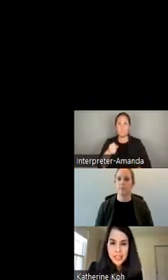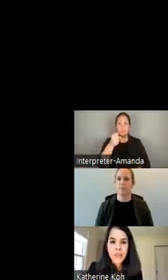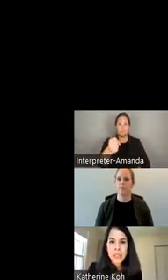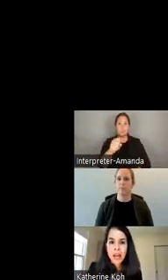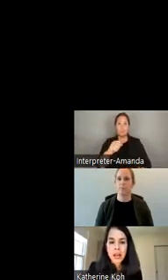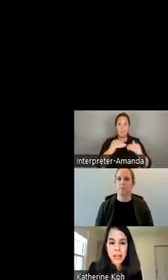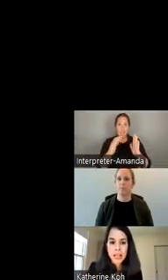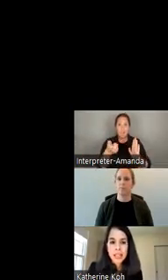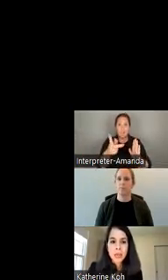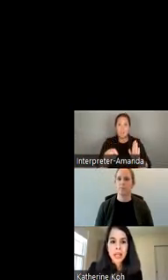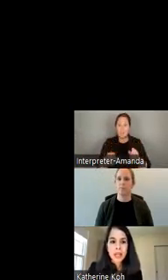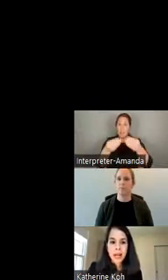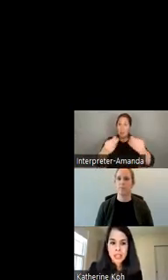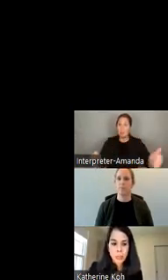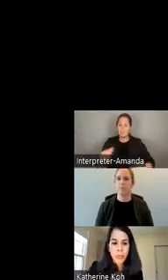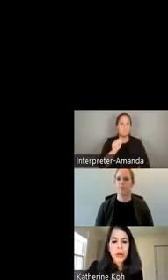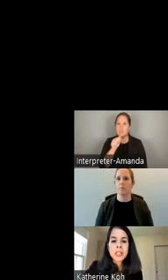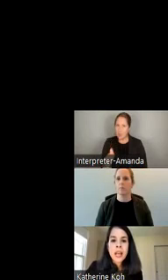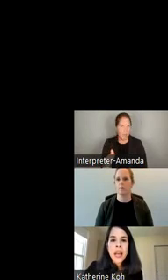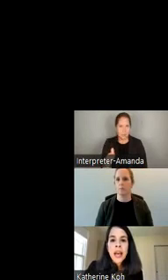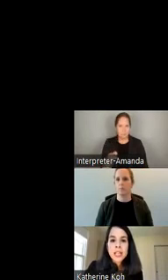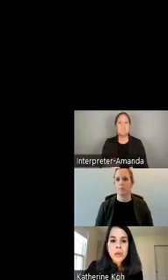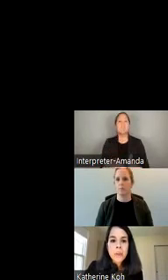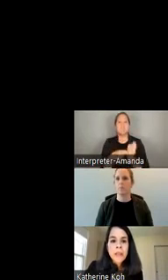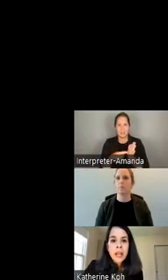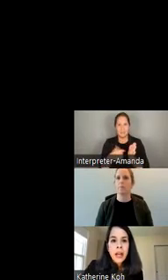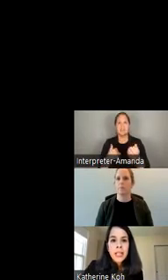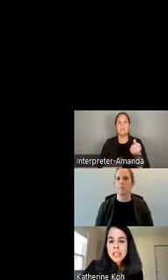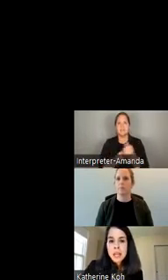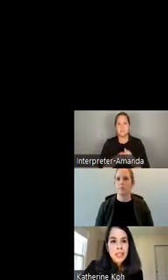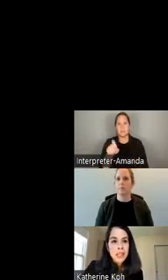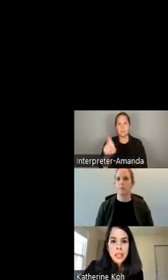itself is not a Panacea without the right support and so this is going to be thinking